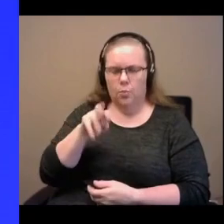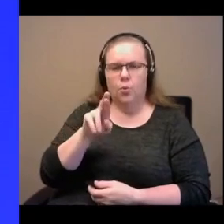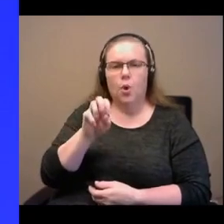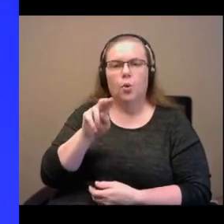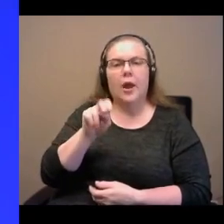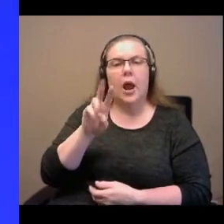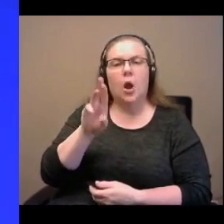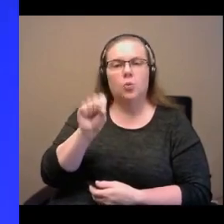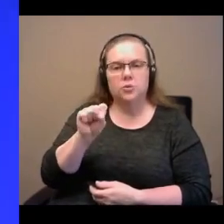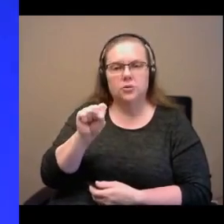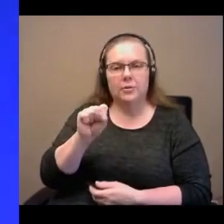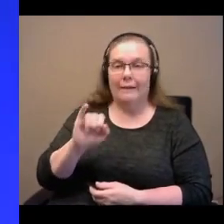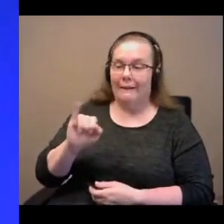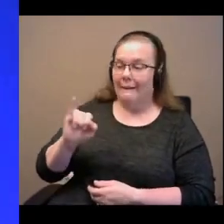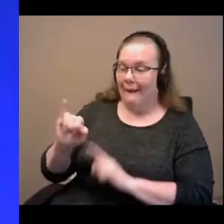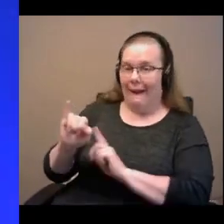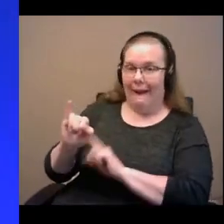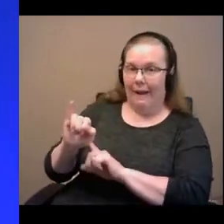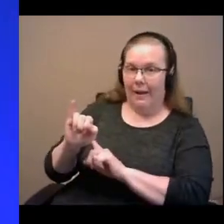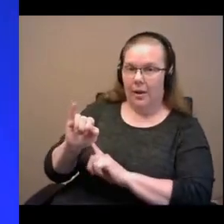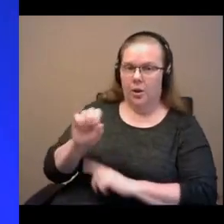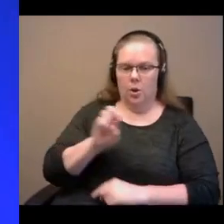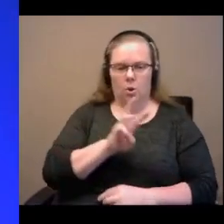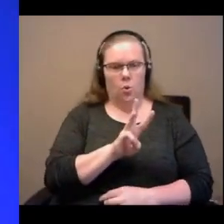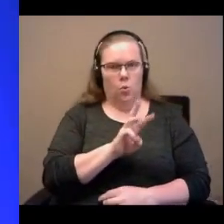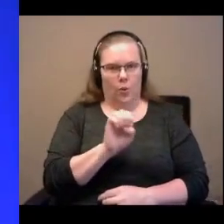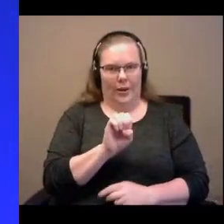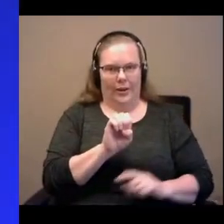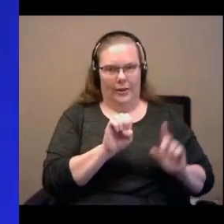those lines. And think about. If we did some research, do we want to talk about I found this?